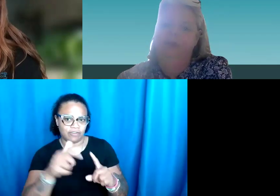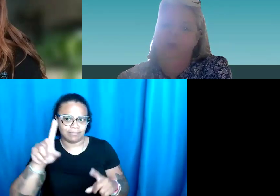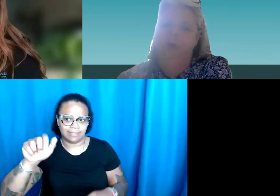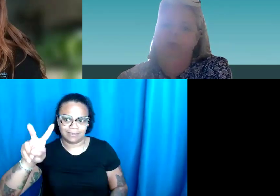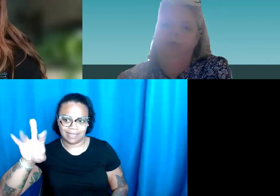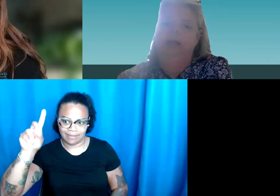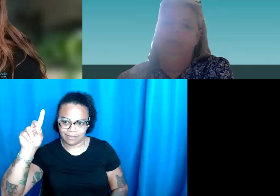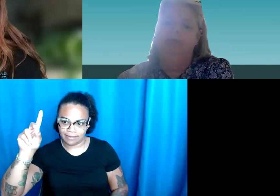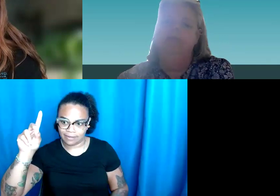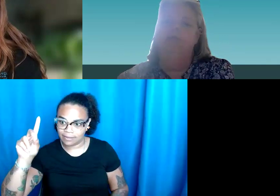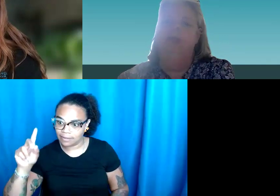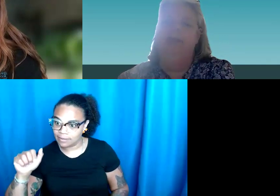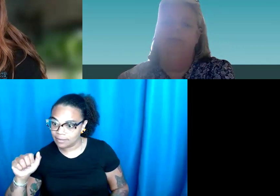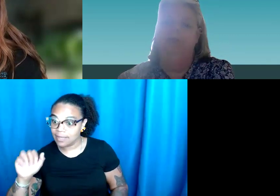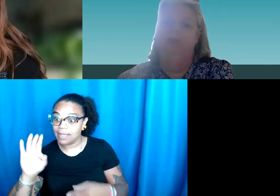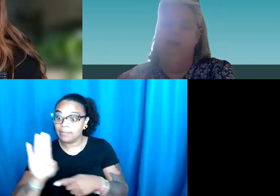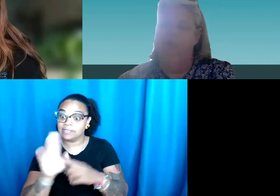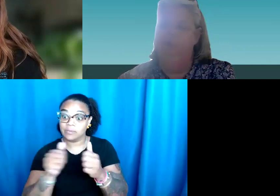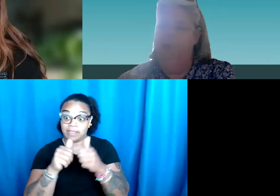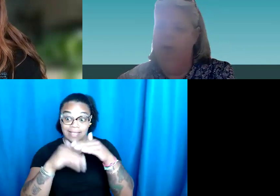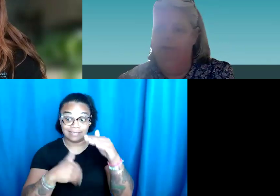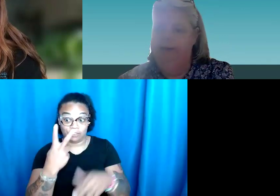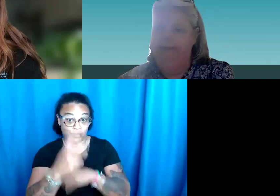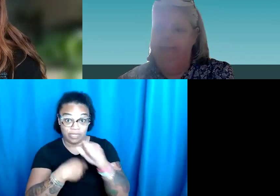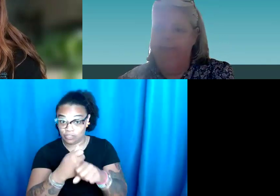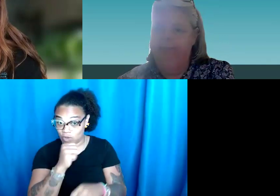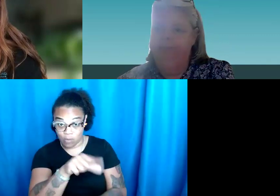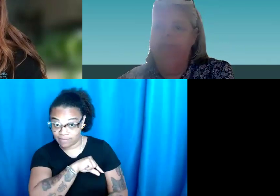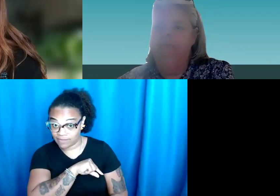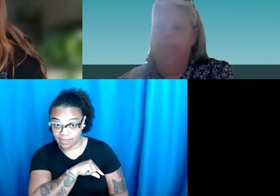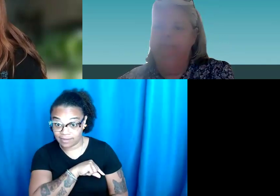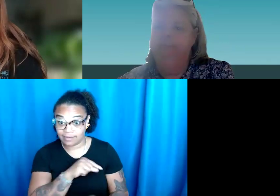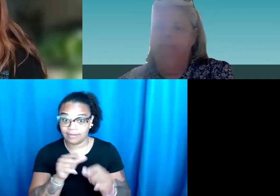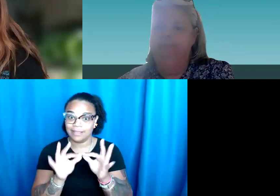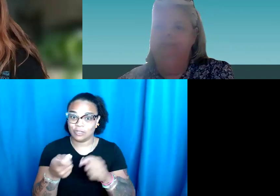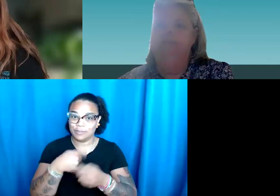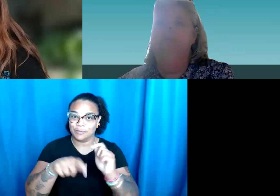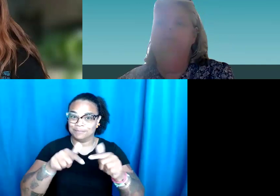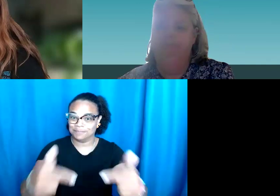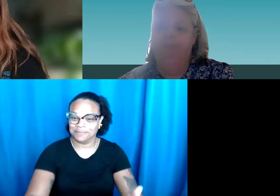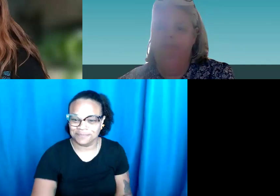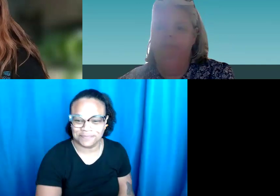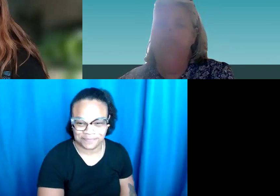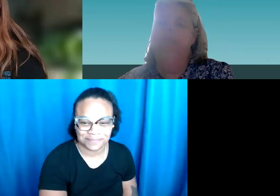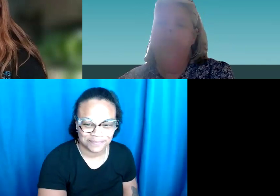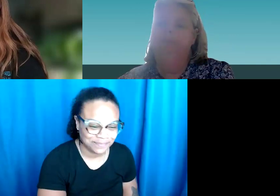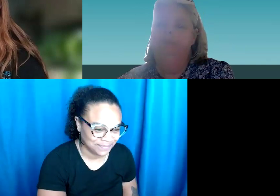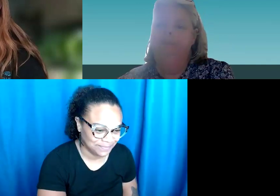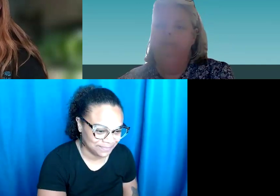So businesses with less than two years do not qualify? That's right.